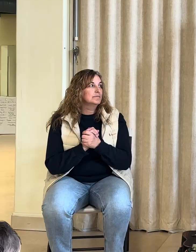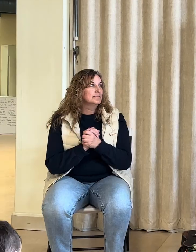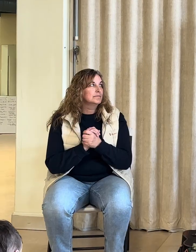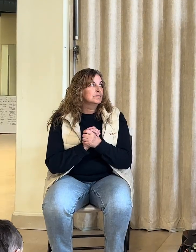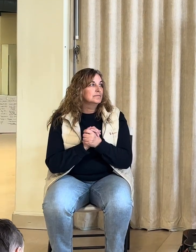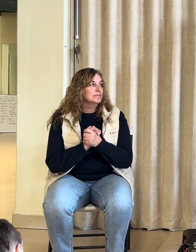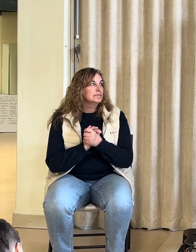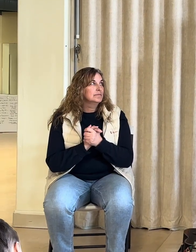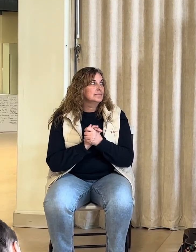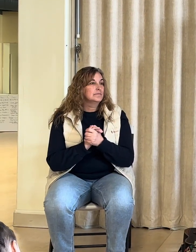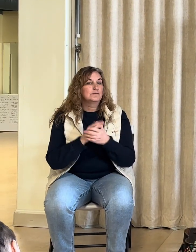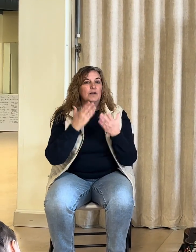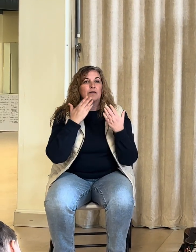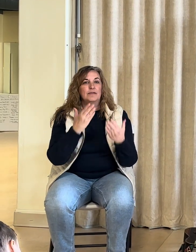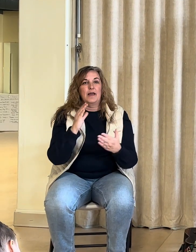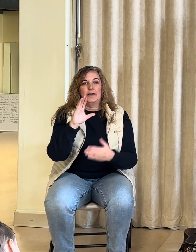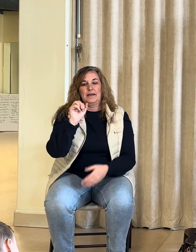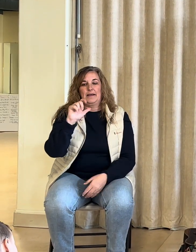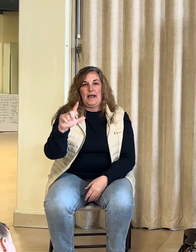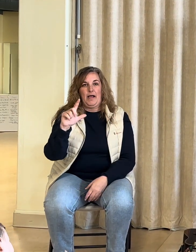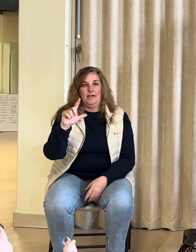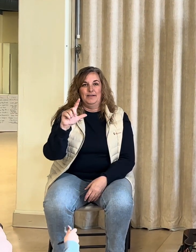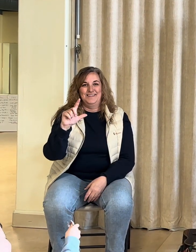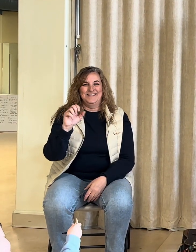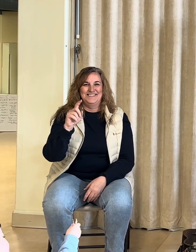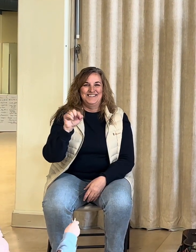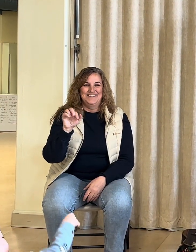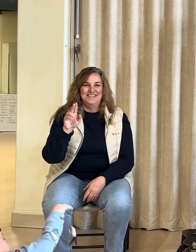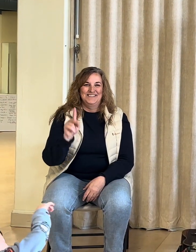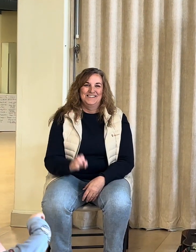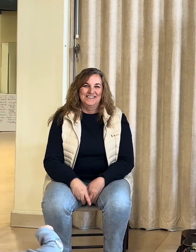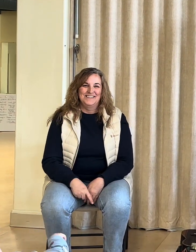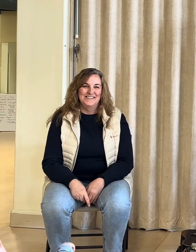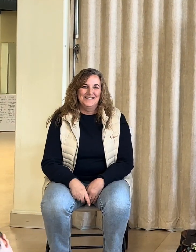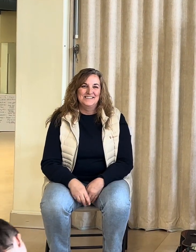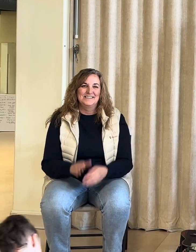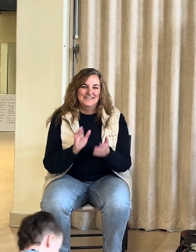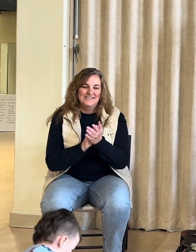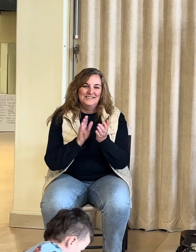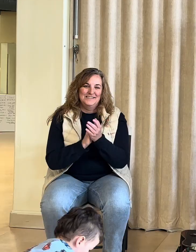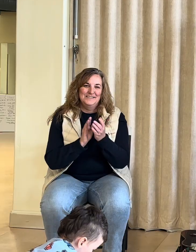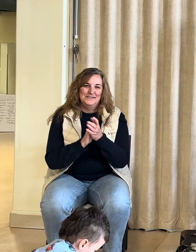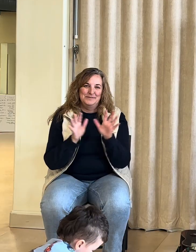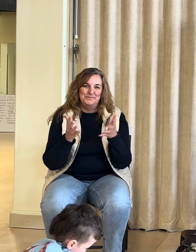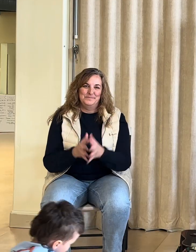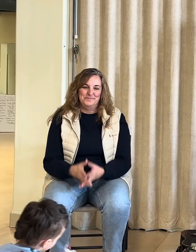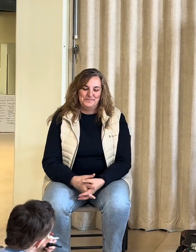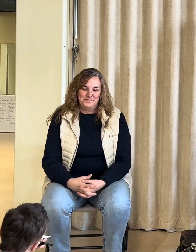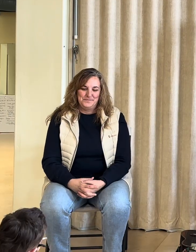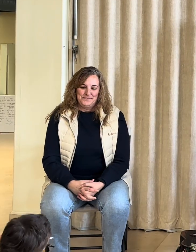I want to thank Mr. Cal Shackman for coming in and supporting us today. I want